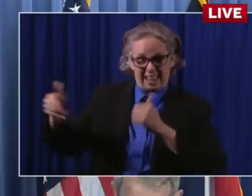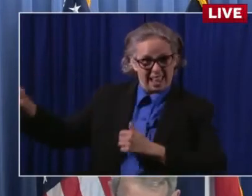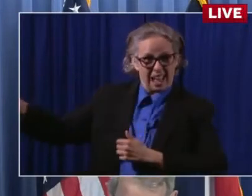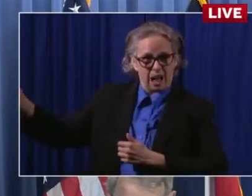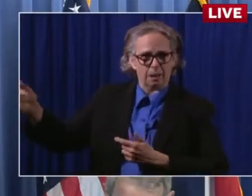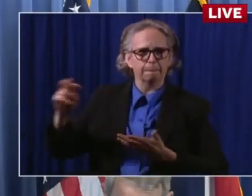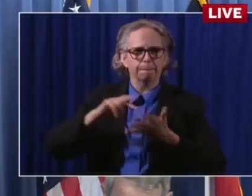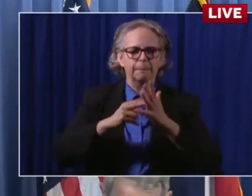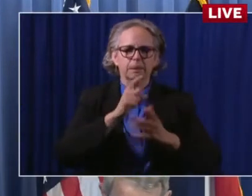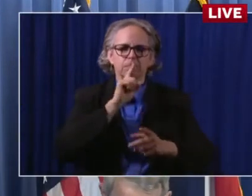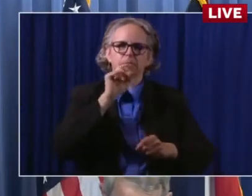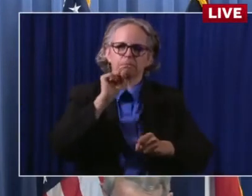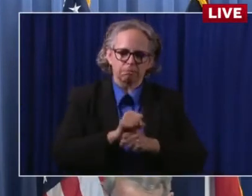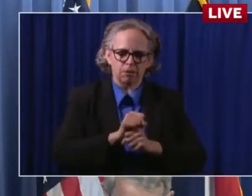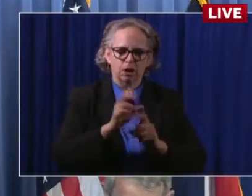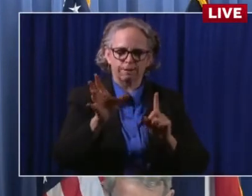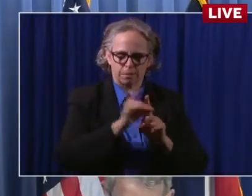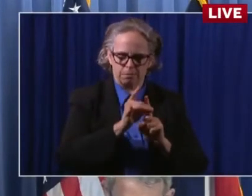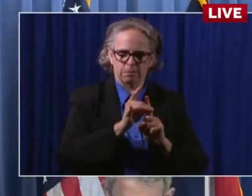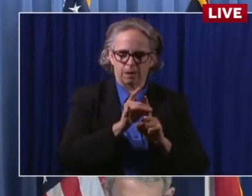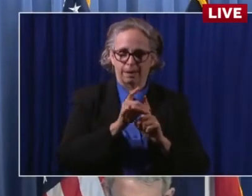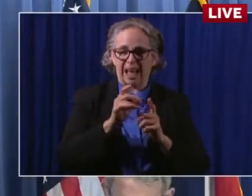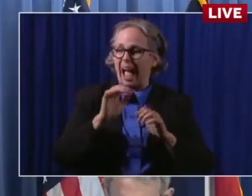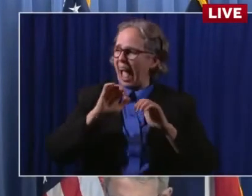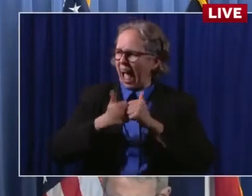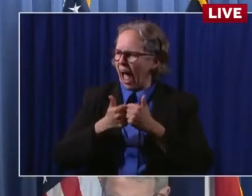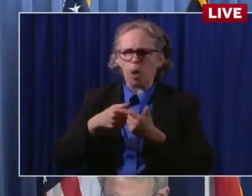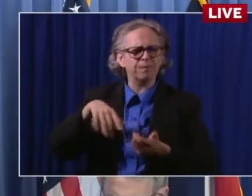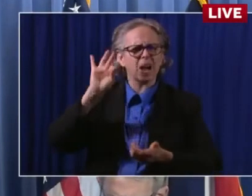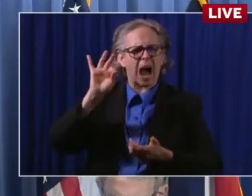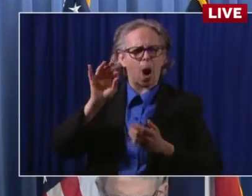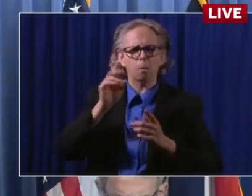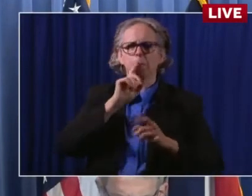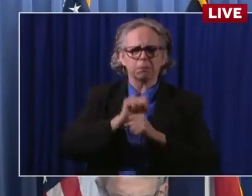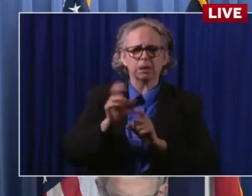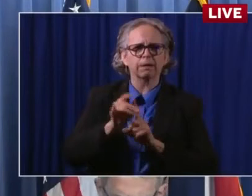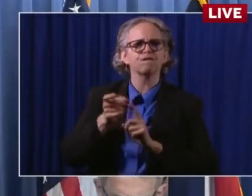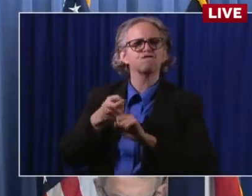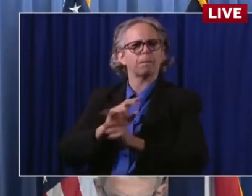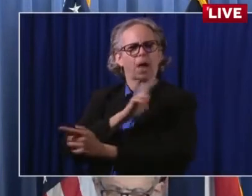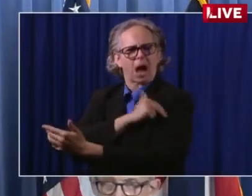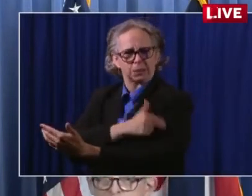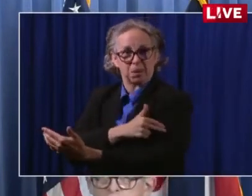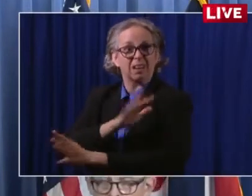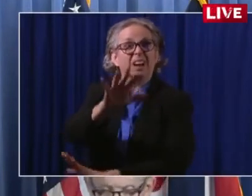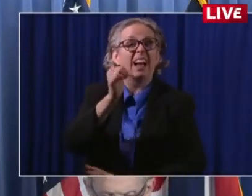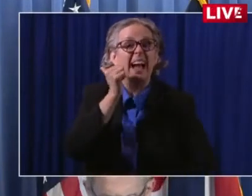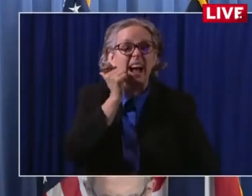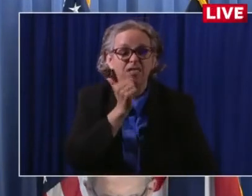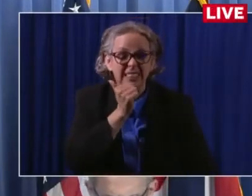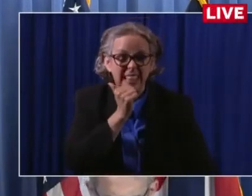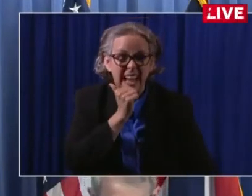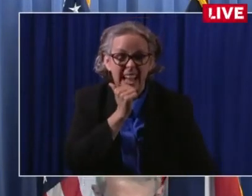LET’S LOOK AT THE CURRENT CONFIRMED COVID-19 PATIENT COUNT IN OHIO HOSPITALS BY DAY.